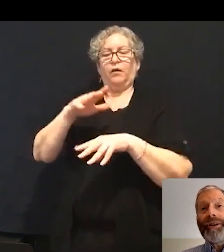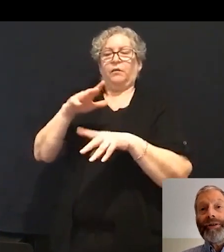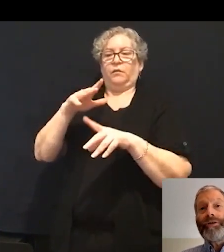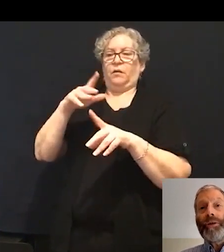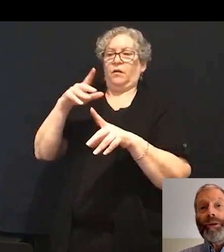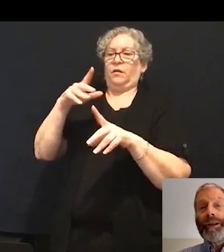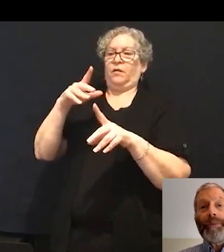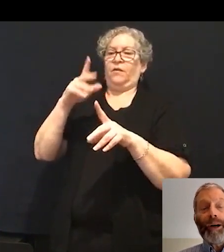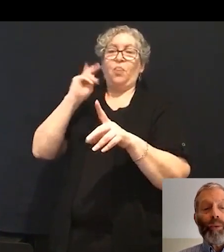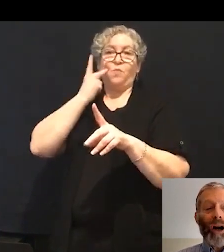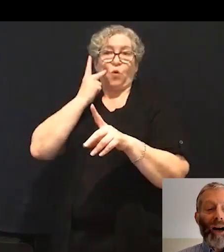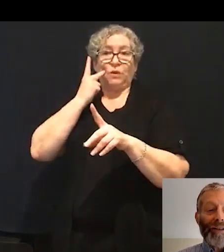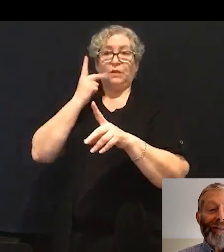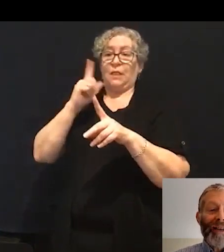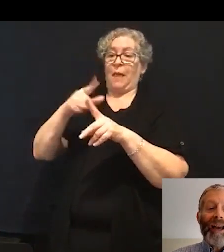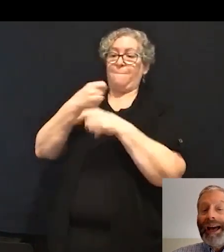that are secreted by rods.